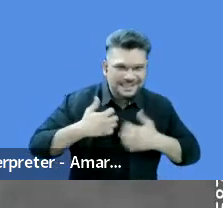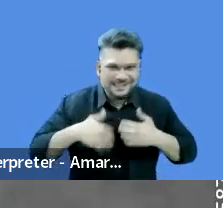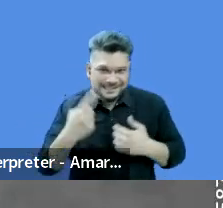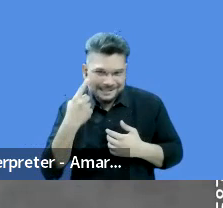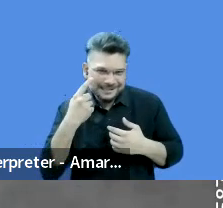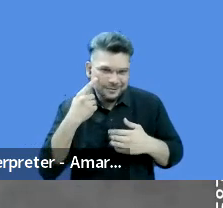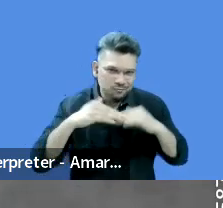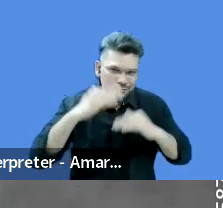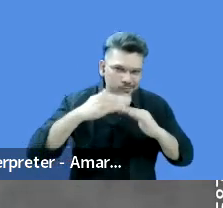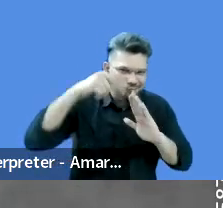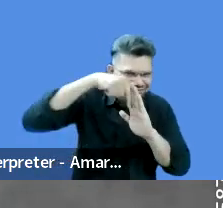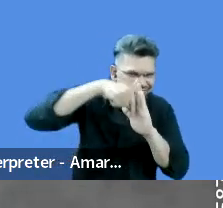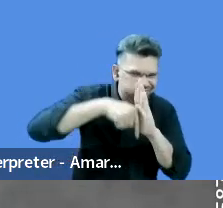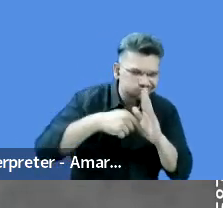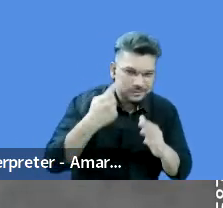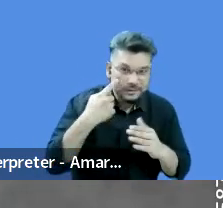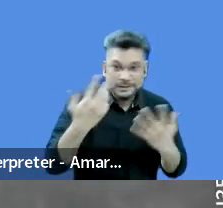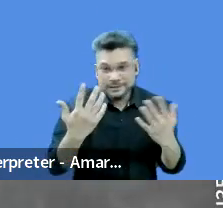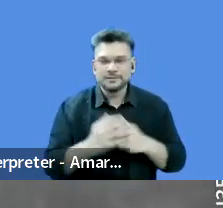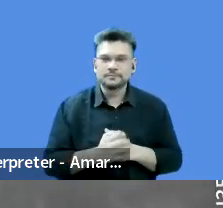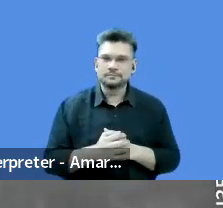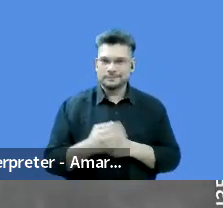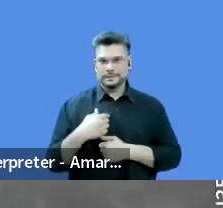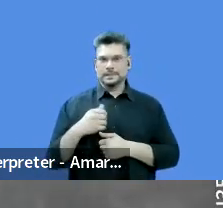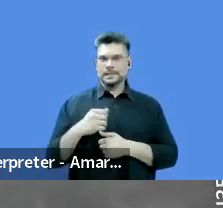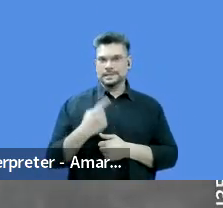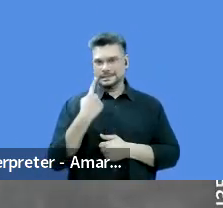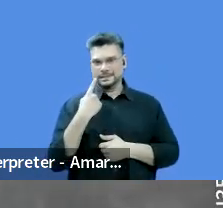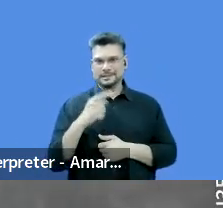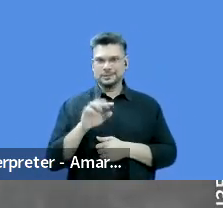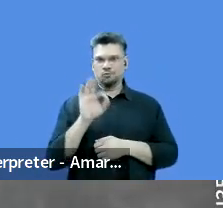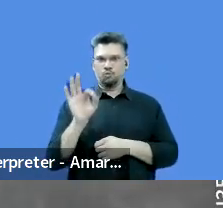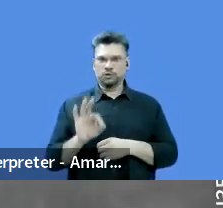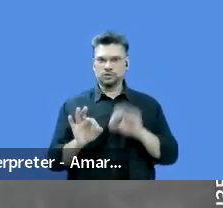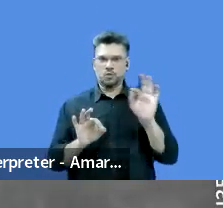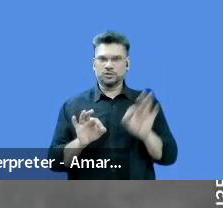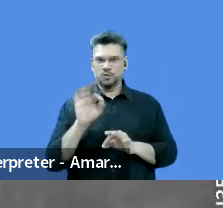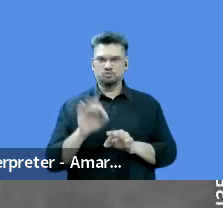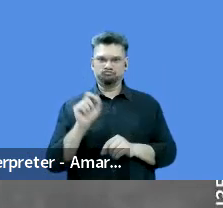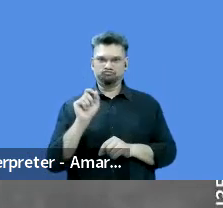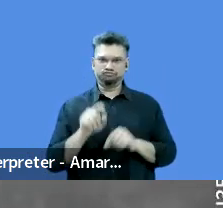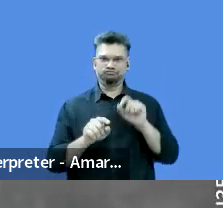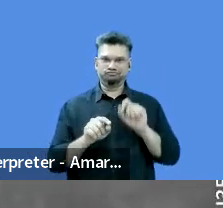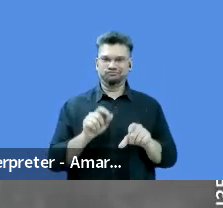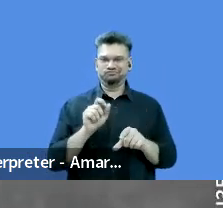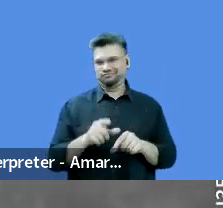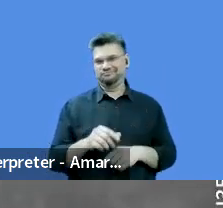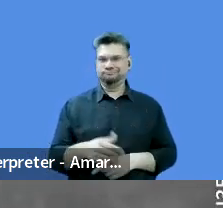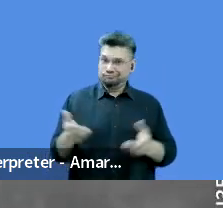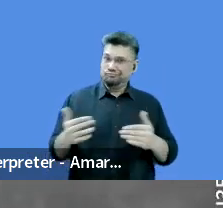I'm sure our audience also is excited to explore the toolkit more. Yeah. I see also questions are